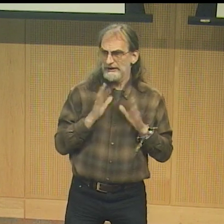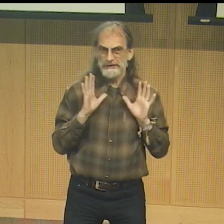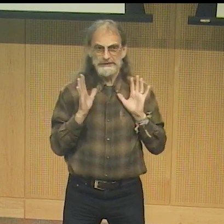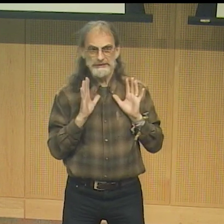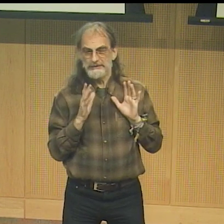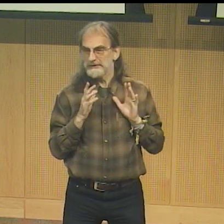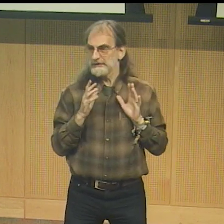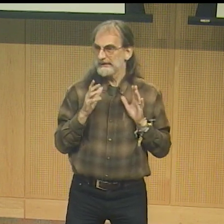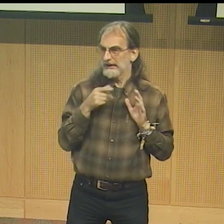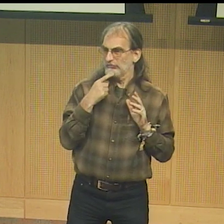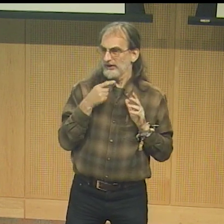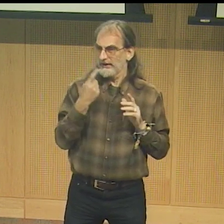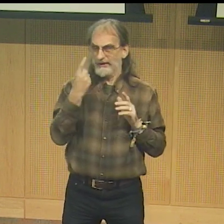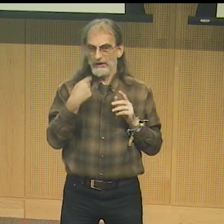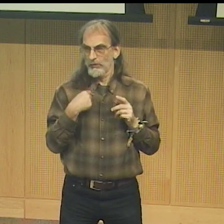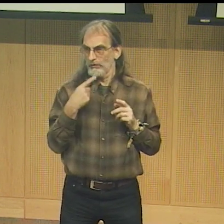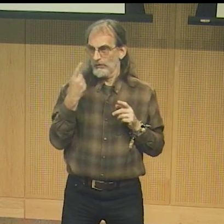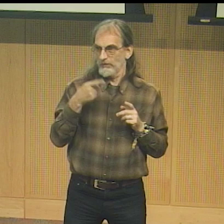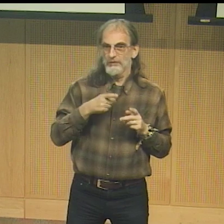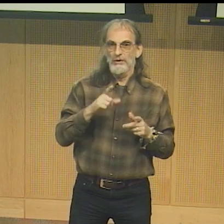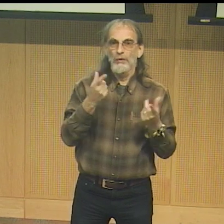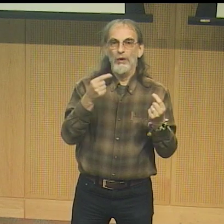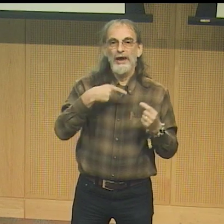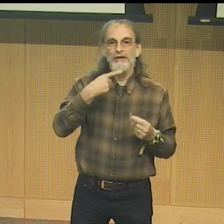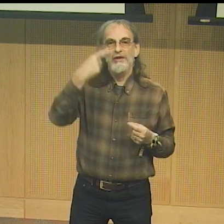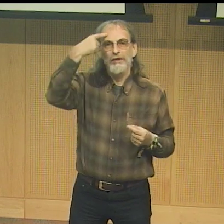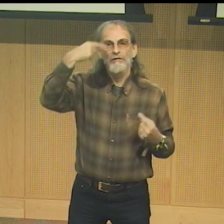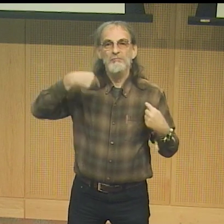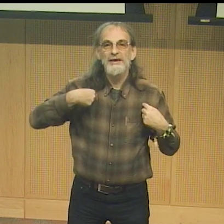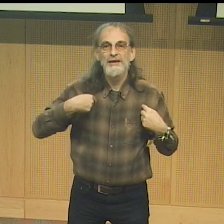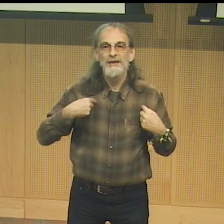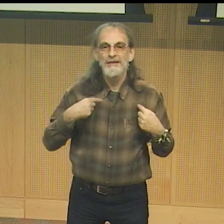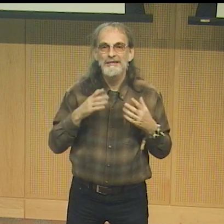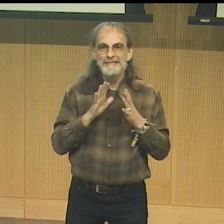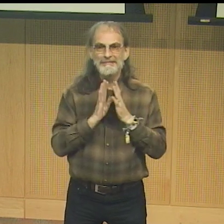The result is confident--lack of confidence and fear issues,